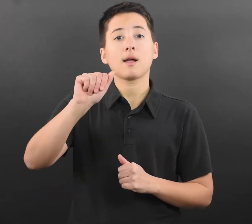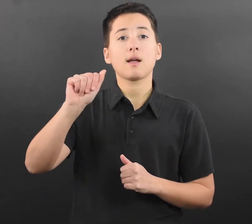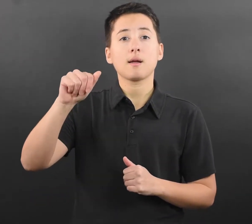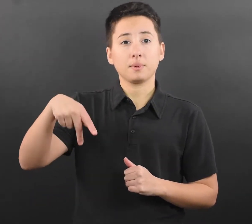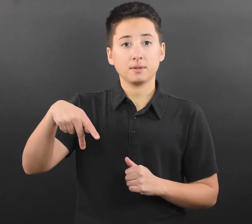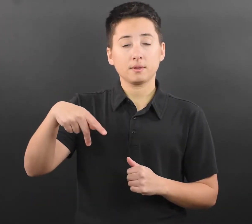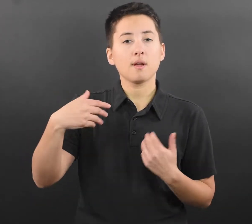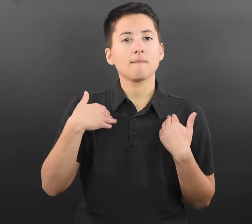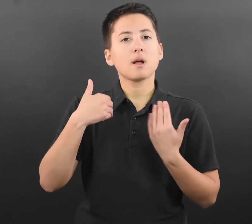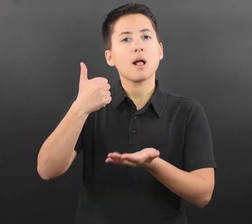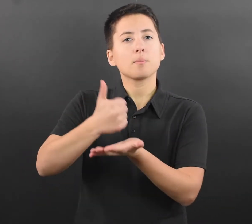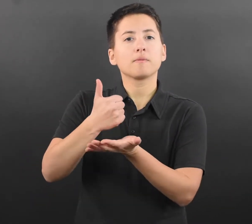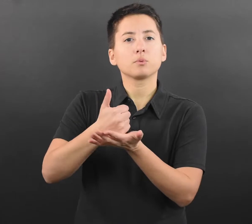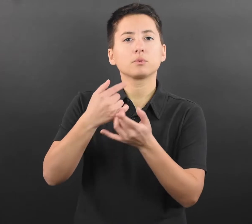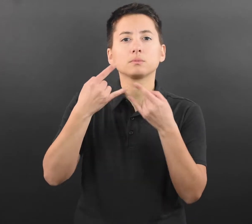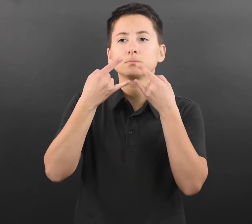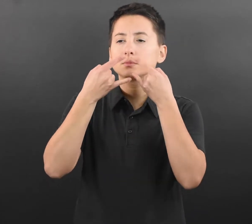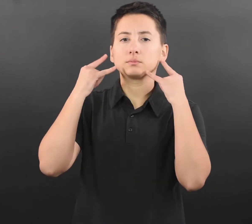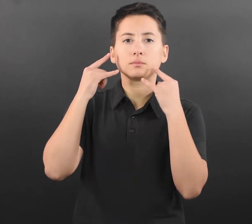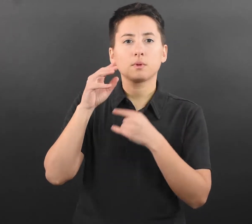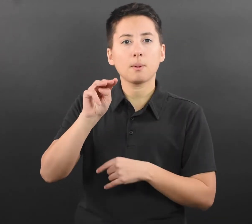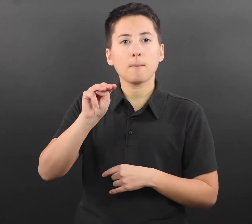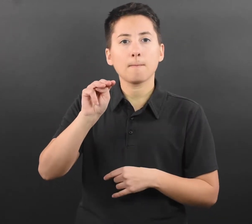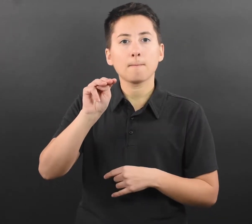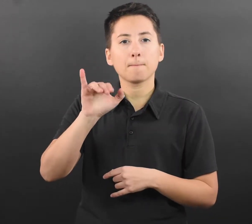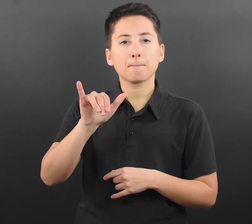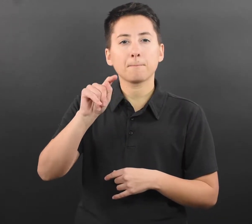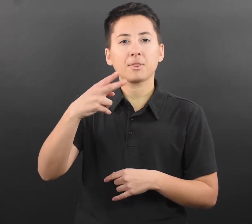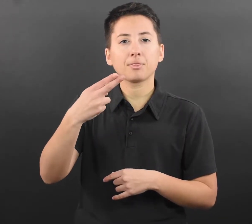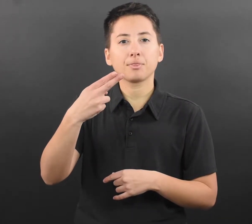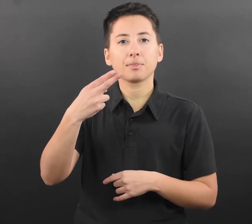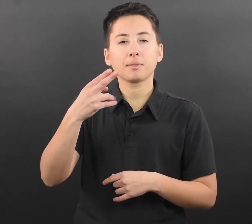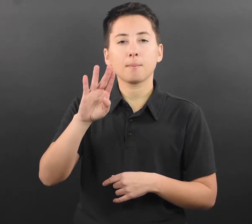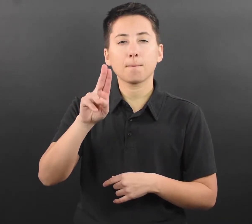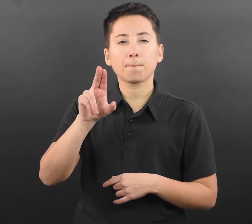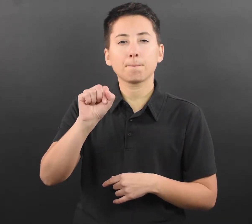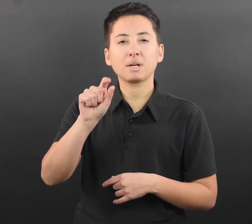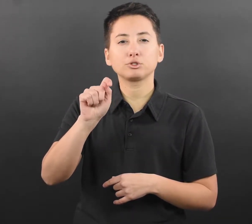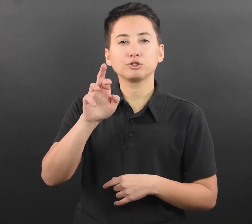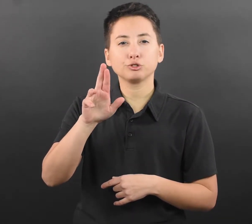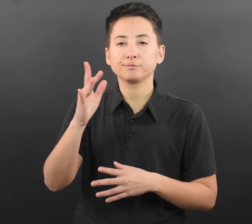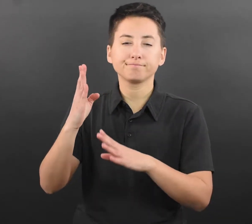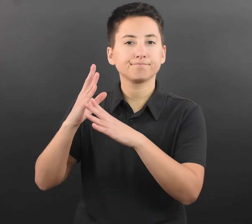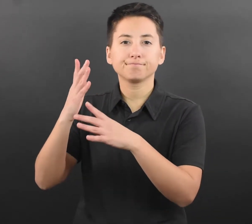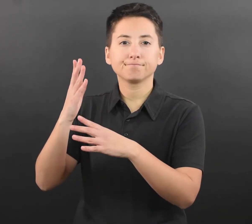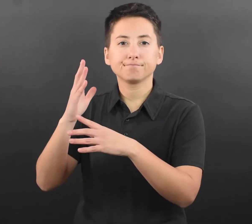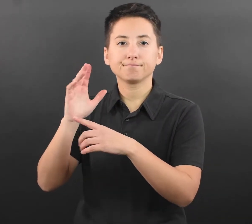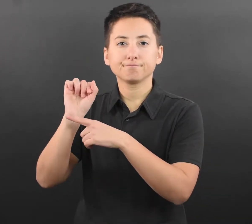has a helpful Mask Mythbusters: Common Questions about Kids & Face Masks website